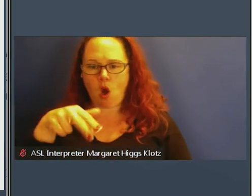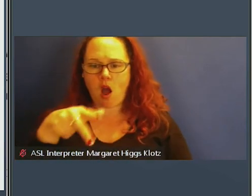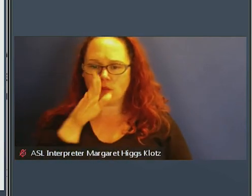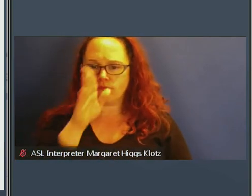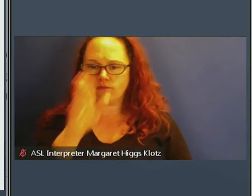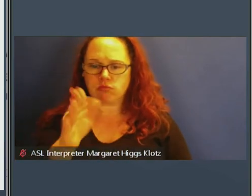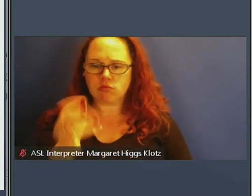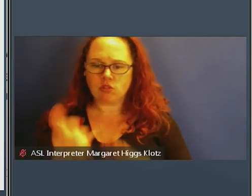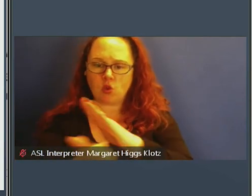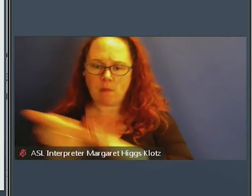Also.